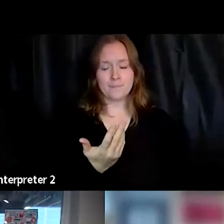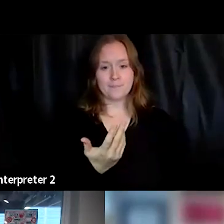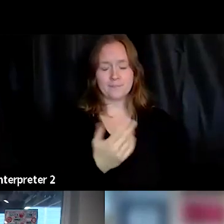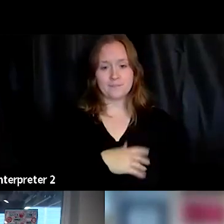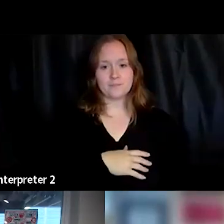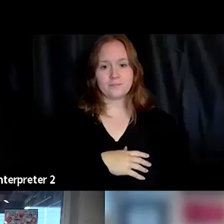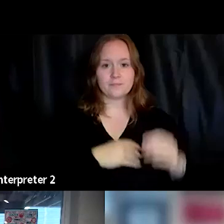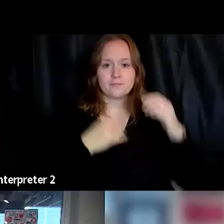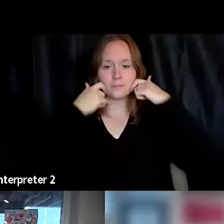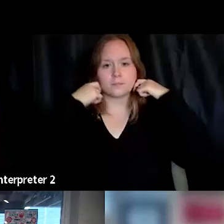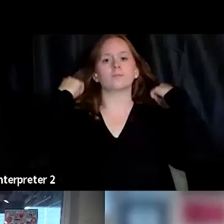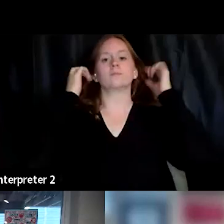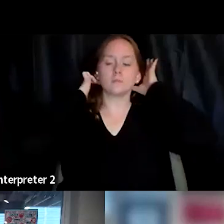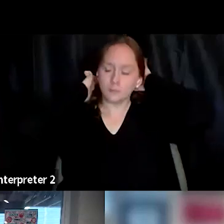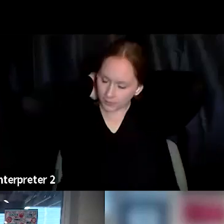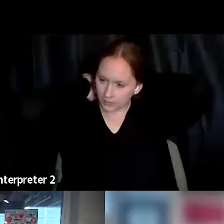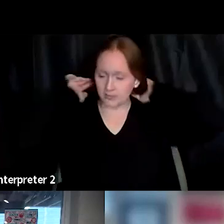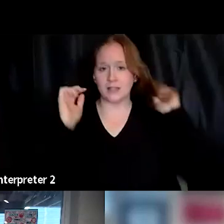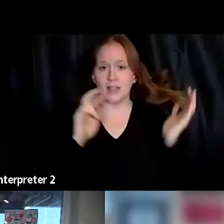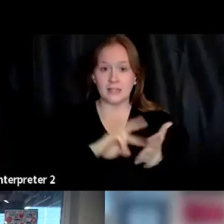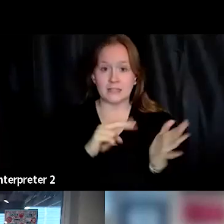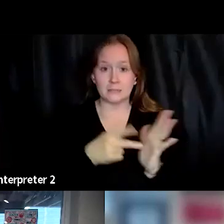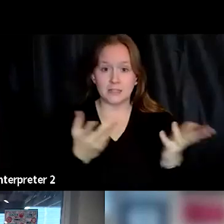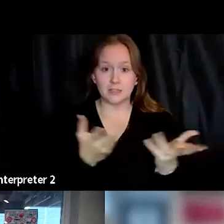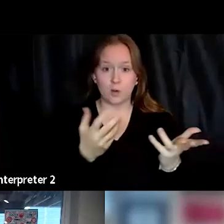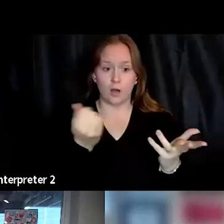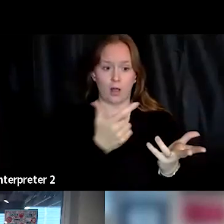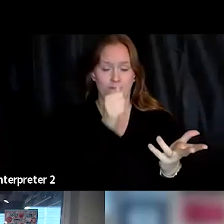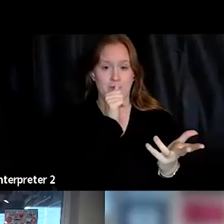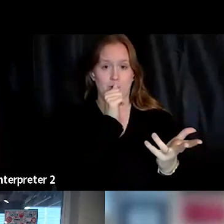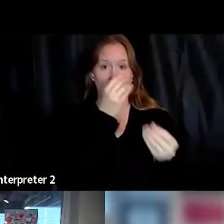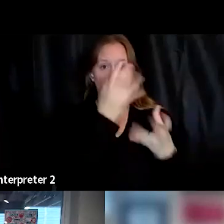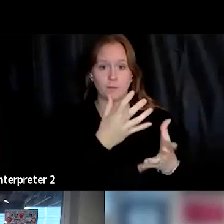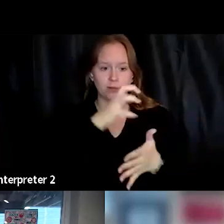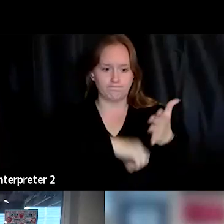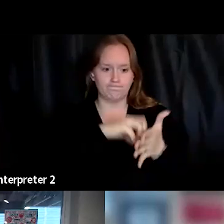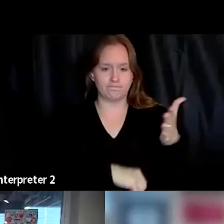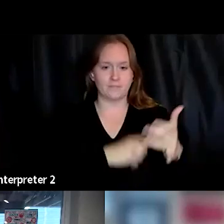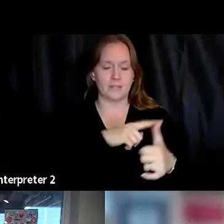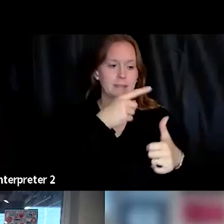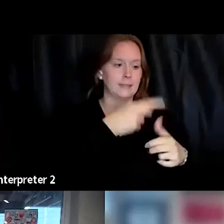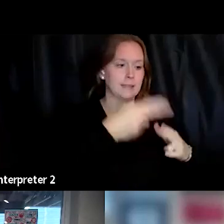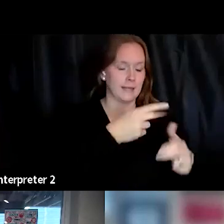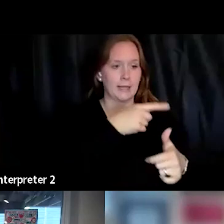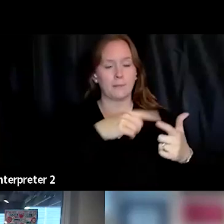is that all of the personally identifiable information is going to be taken out. So name, date of birth, Social Security number,